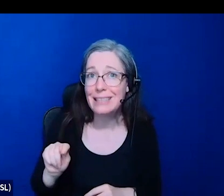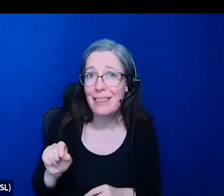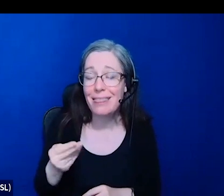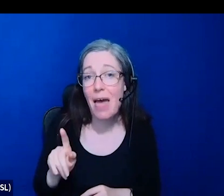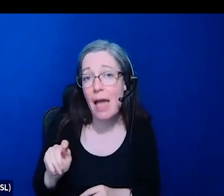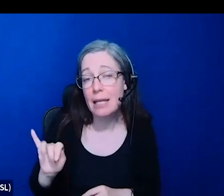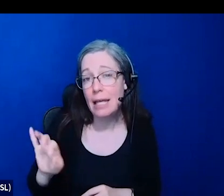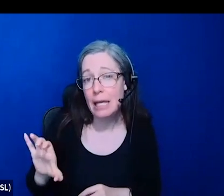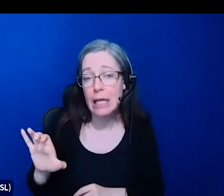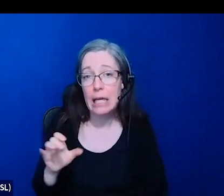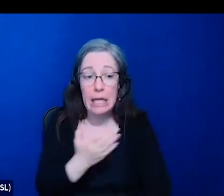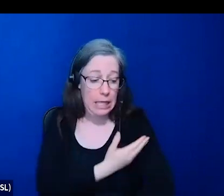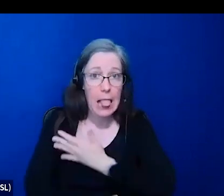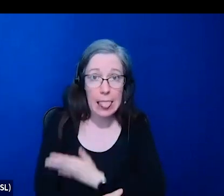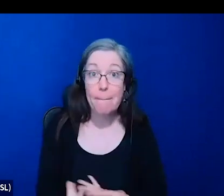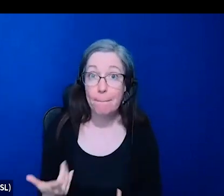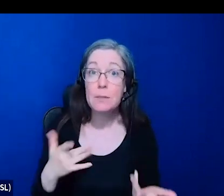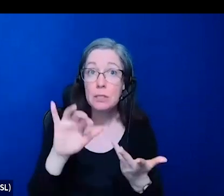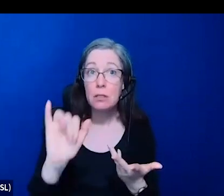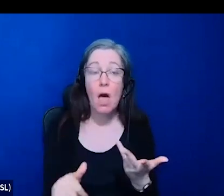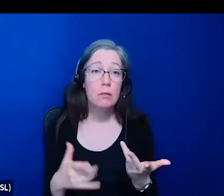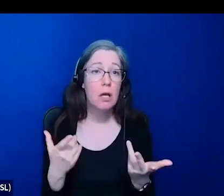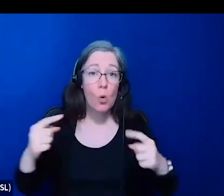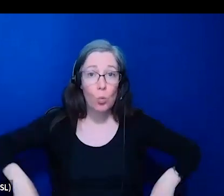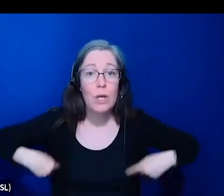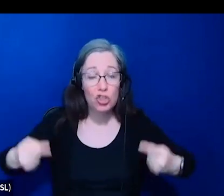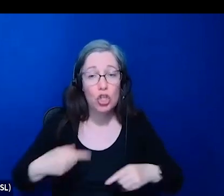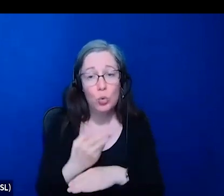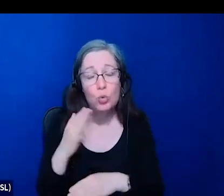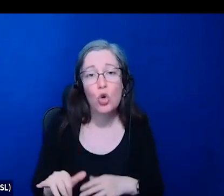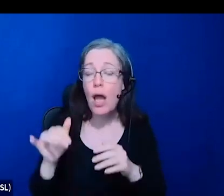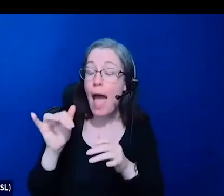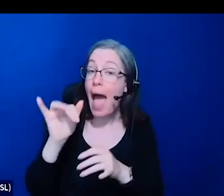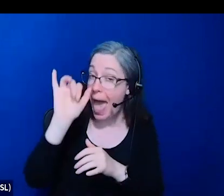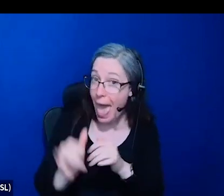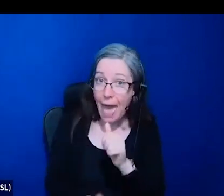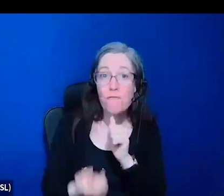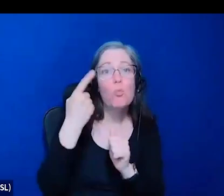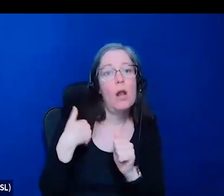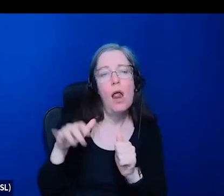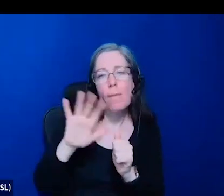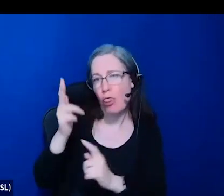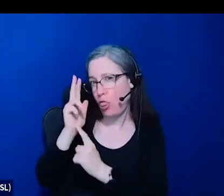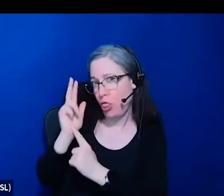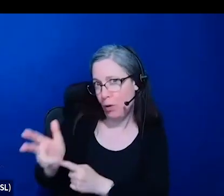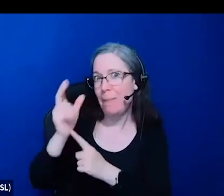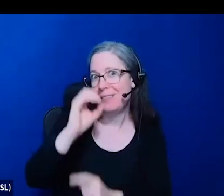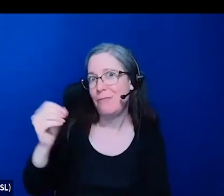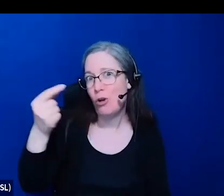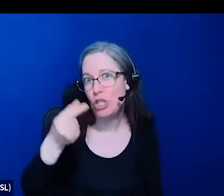Everybody, by the way, at the end of these zero-gravity flights had about three minutes of zero-gravity, and that is just about as much as you would get